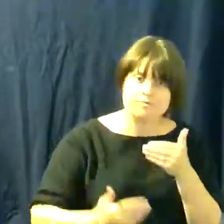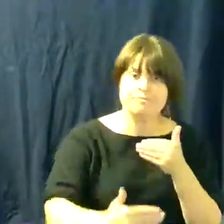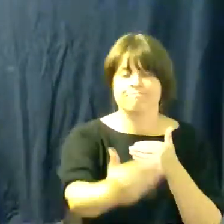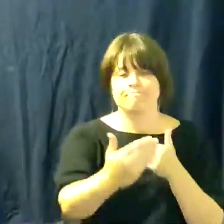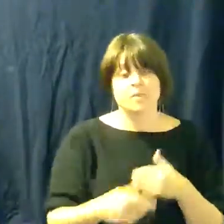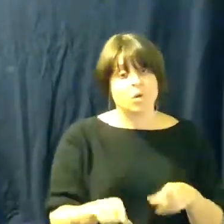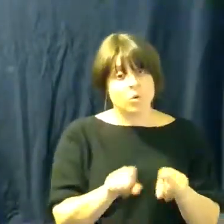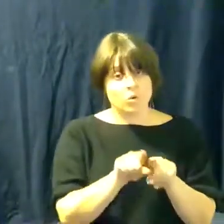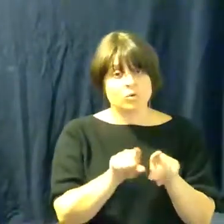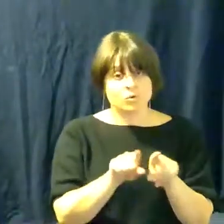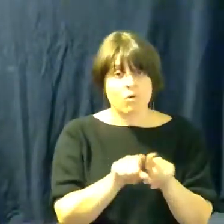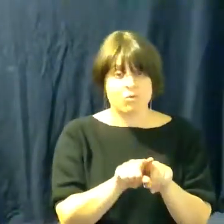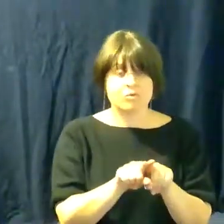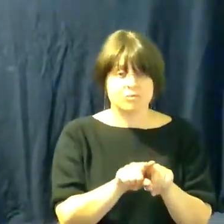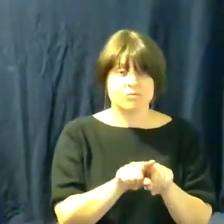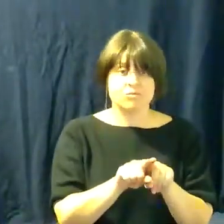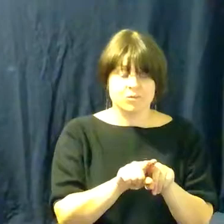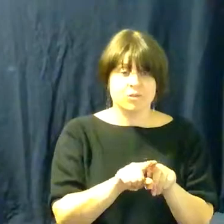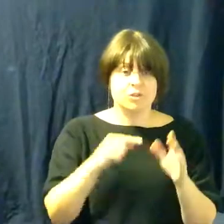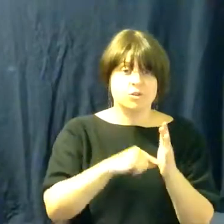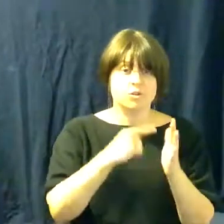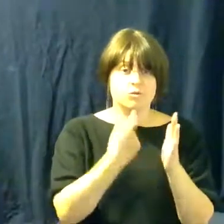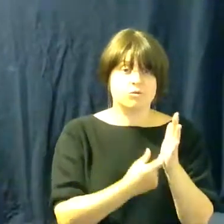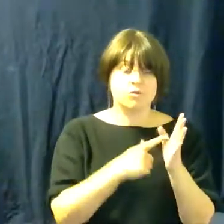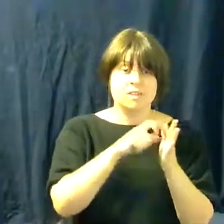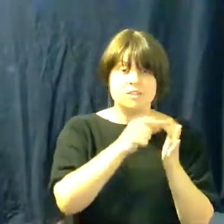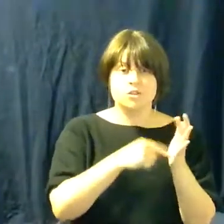land where David and I are and pay